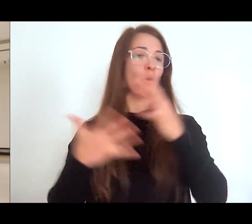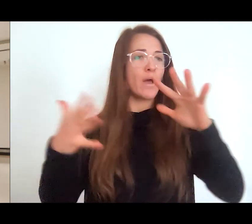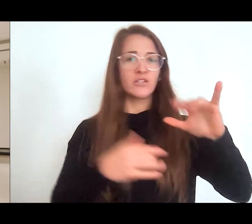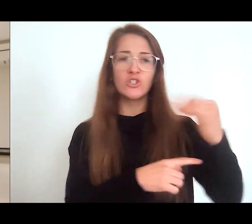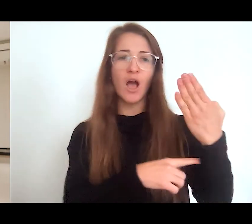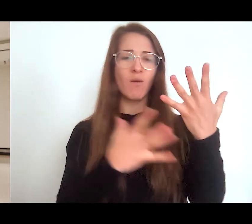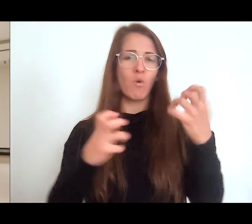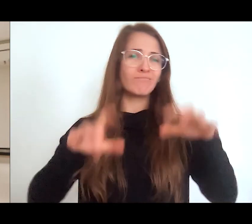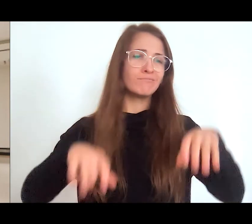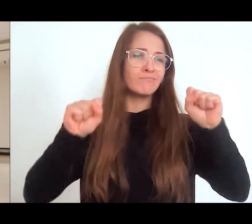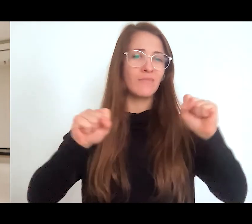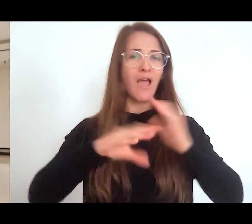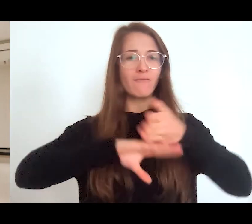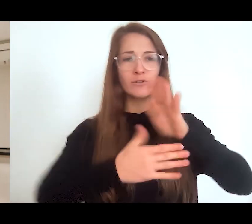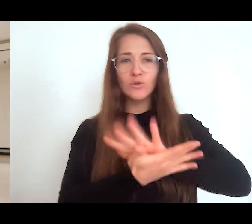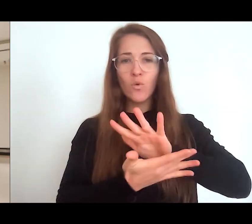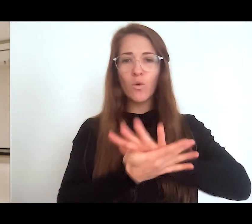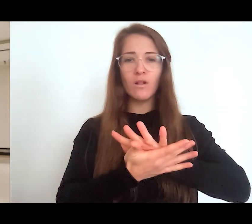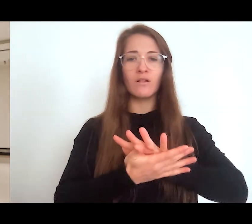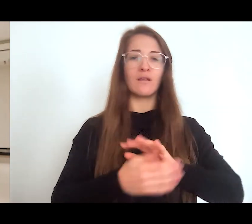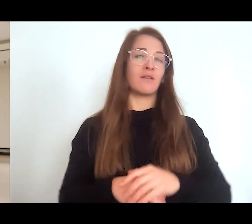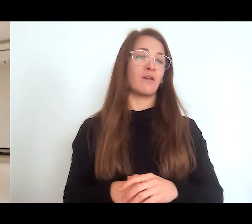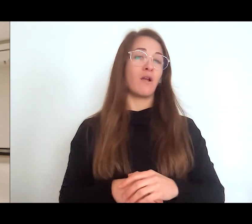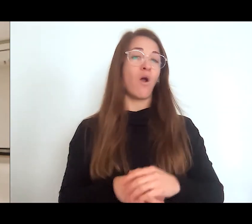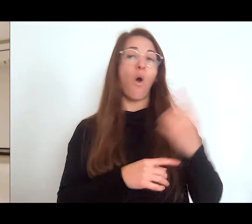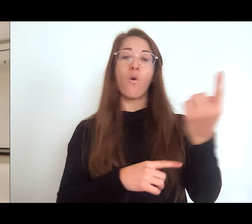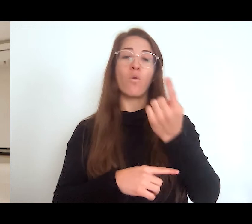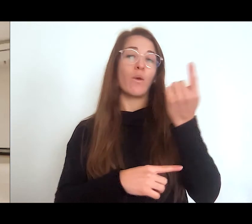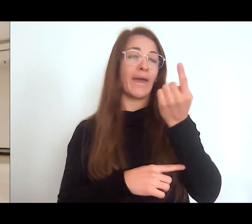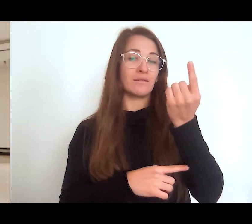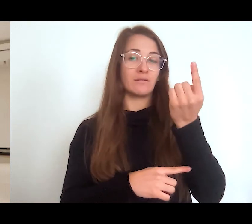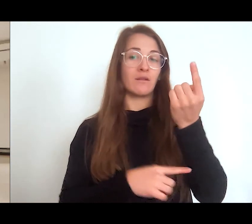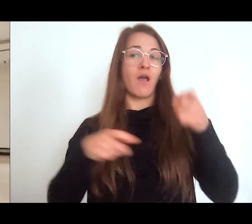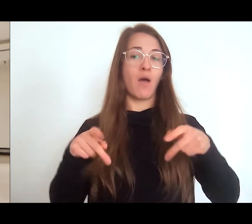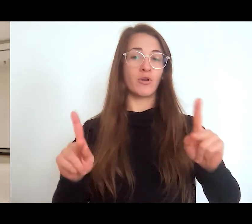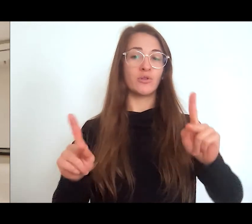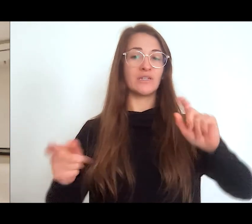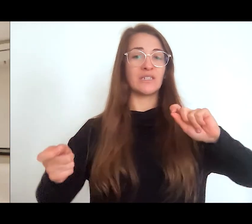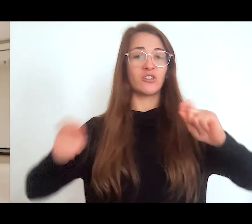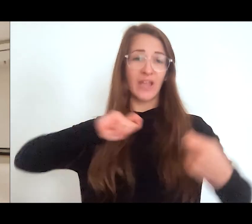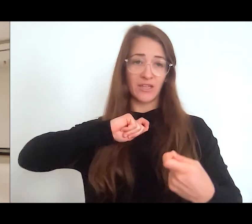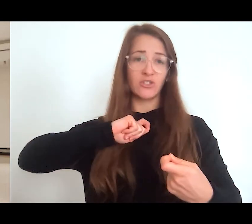WHICH COLLEGE, OR WHAT JOB DO THEY WANT TO TAKE OUT OF SCHOOL IS THAT THERE'S ALWAYS AN